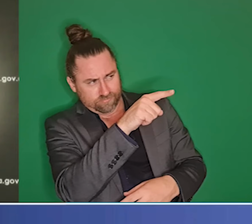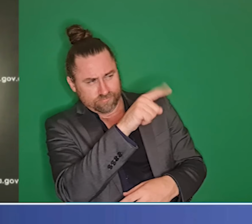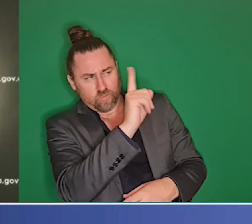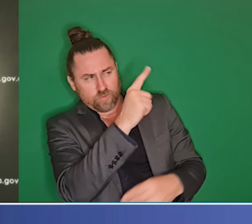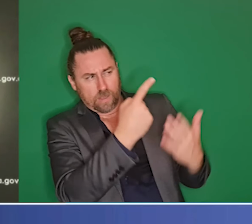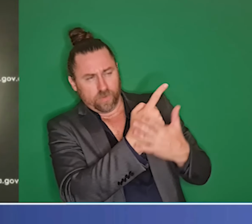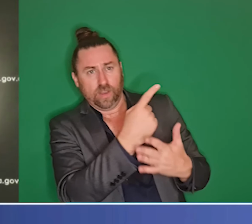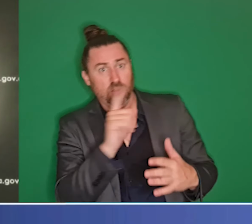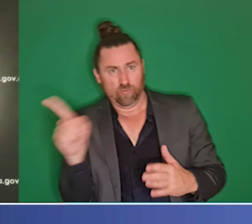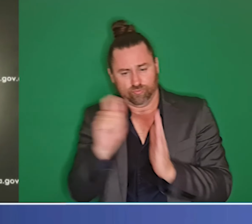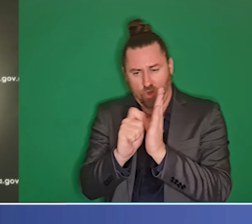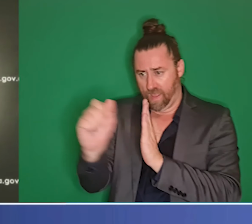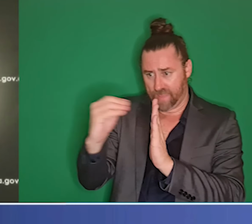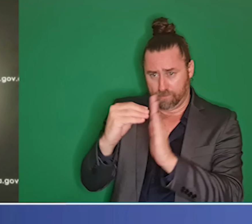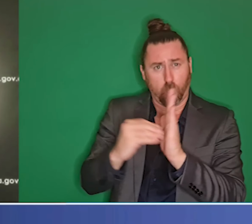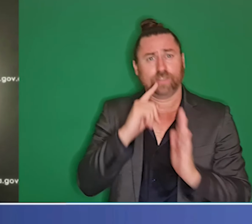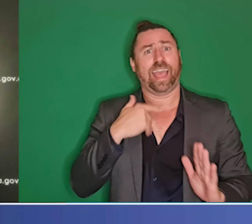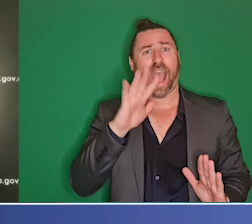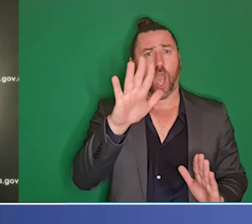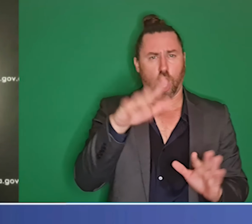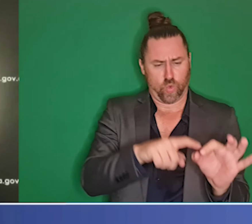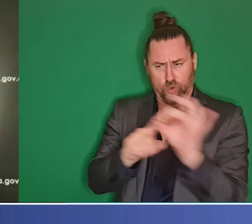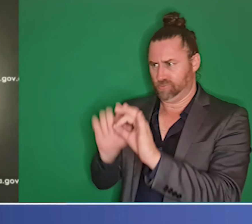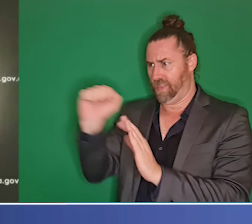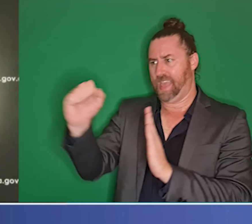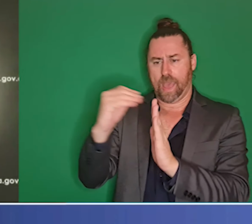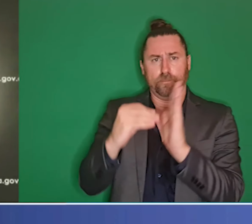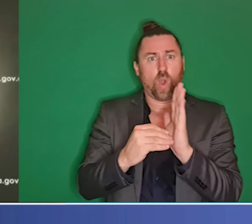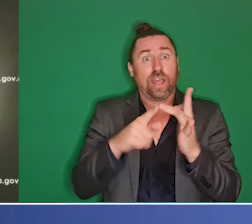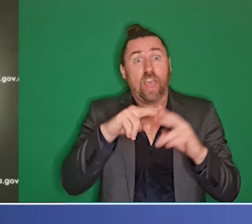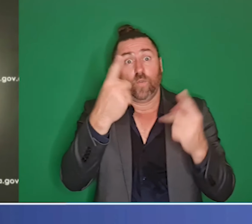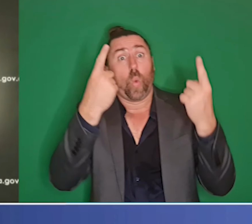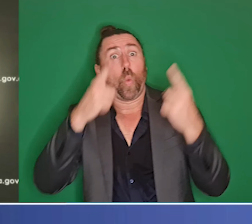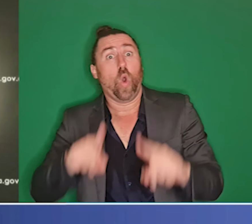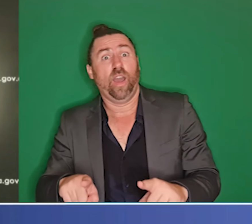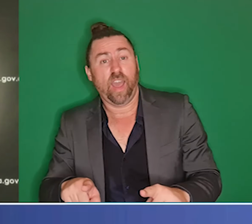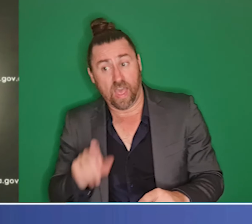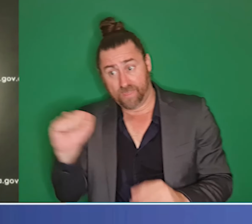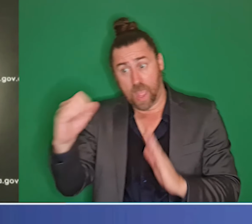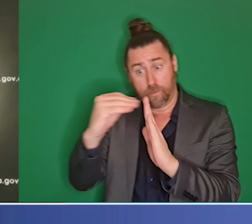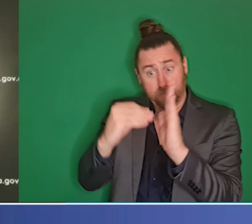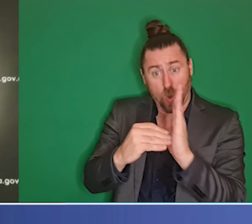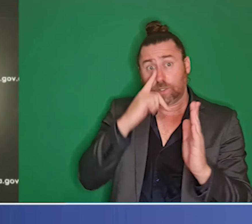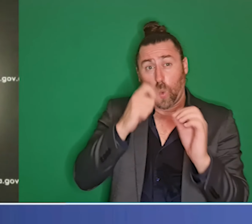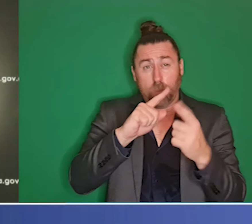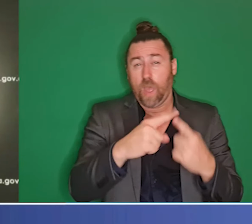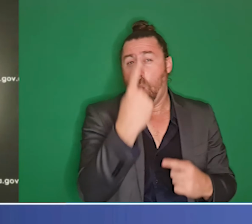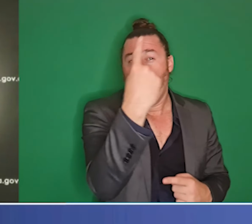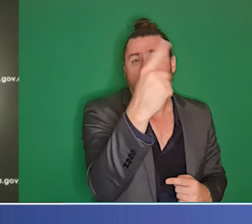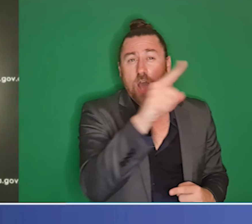their policy, if you calculate it out, could lead to anywhere from 1 to 3 billion tests,